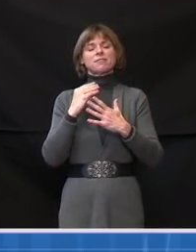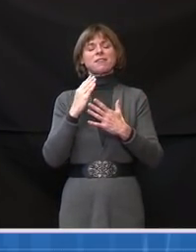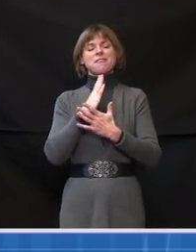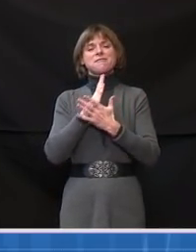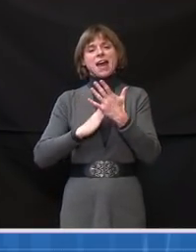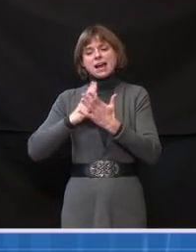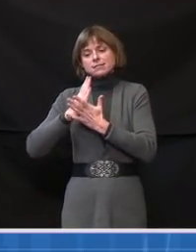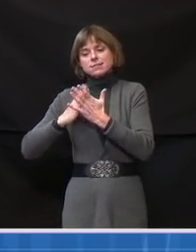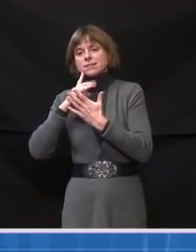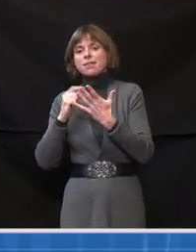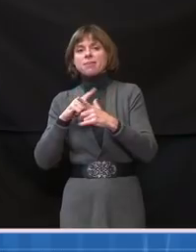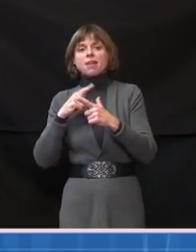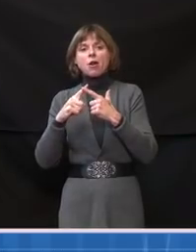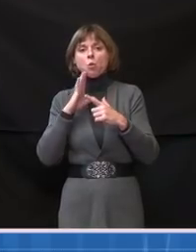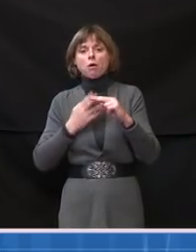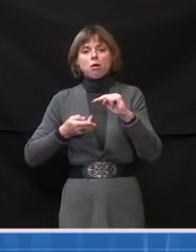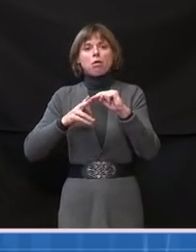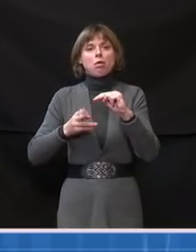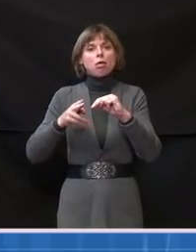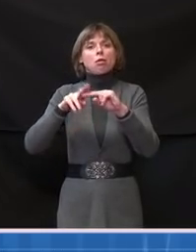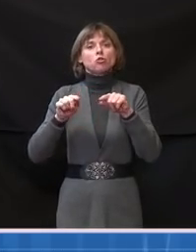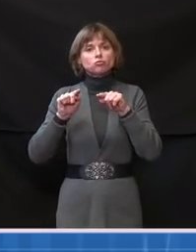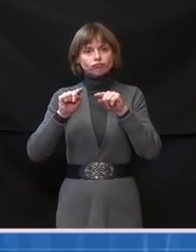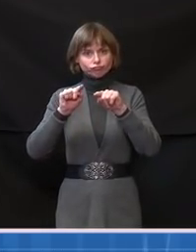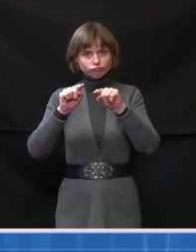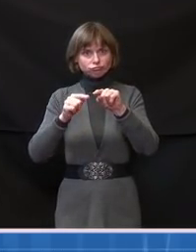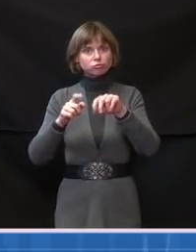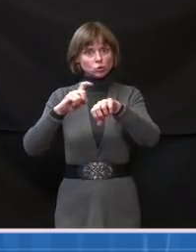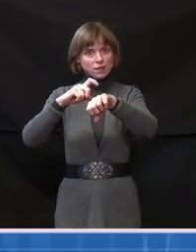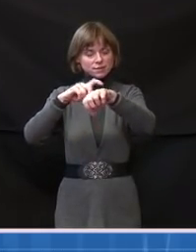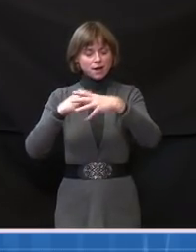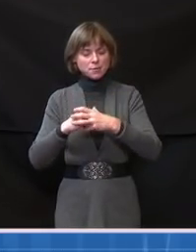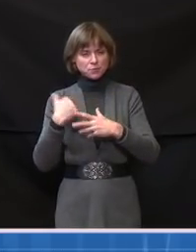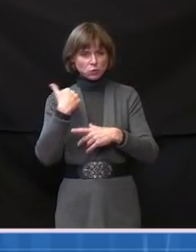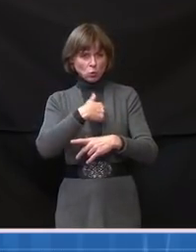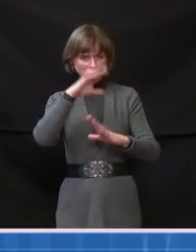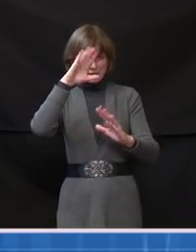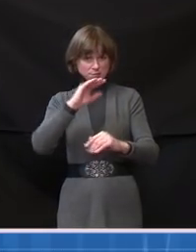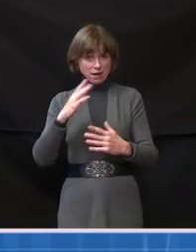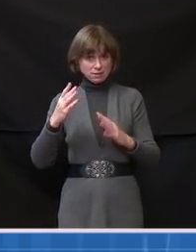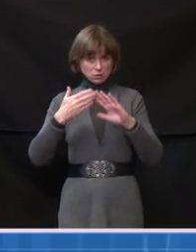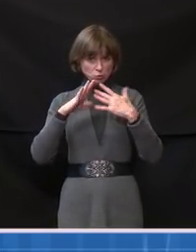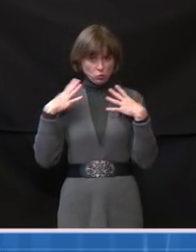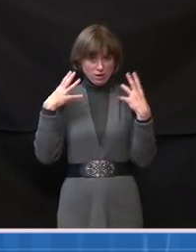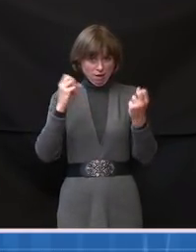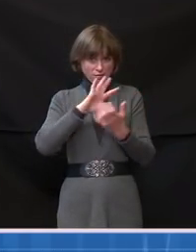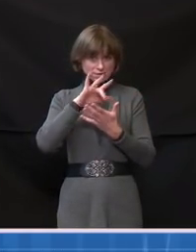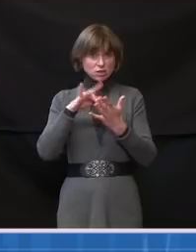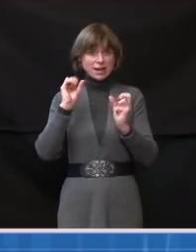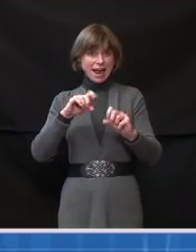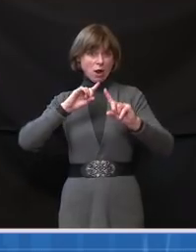But we anticipate a subset of FQHCs or community health centers to be able to start ordering vaccines as soon as next week.